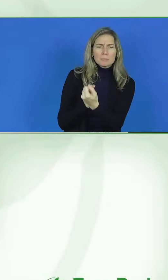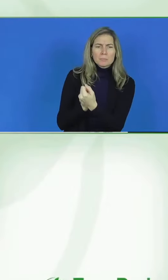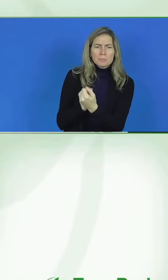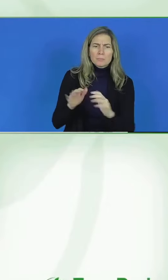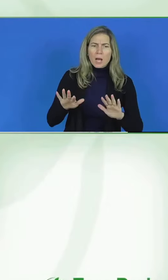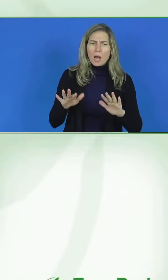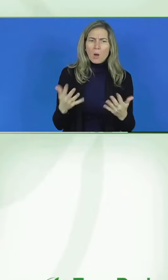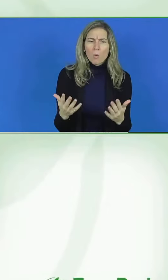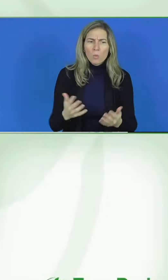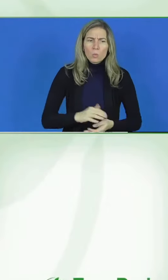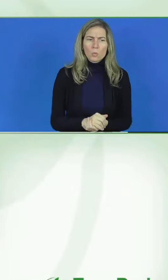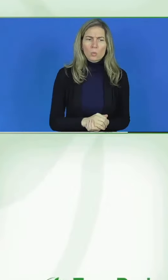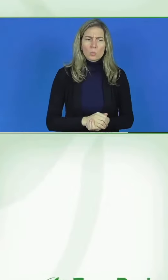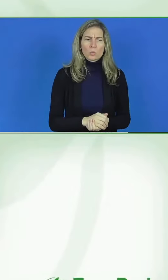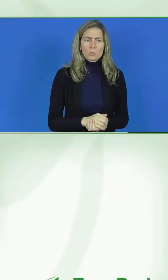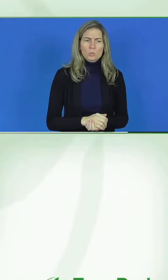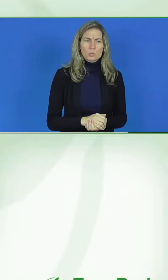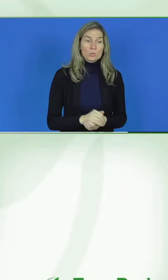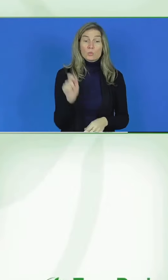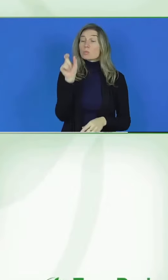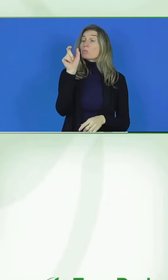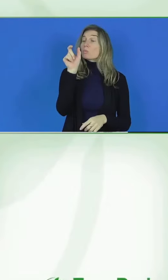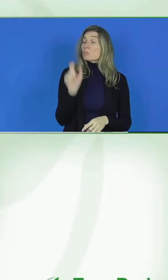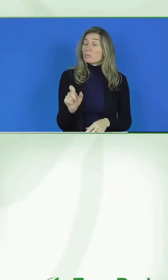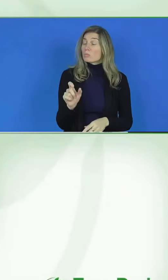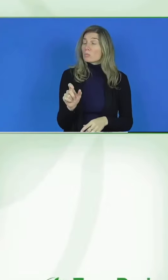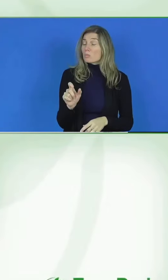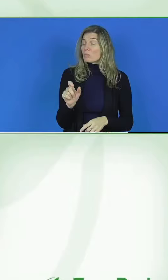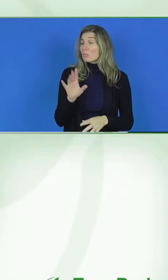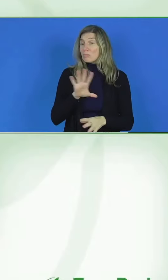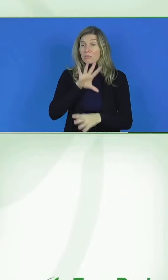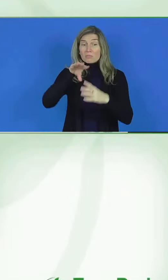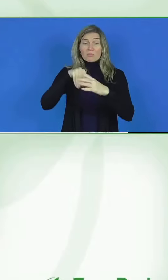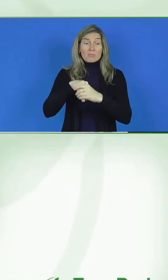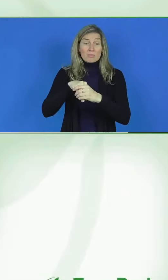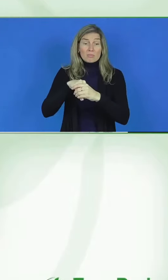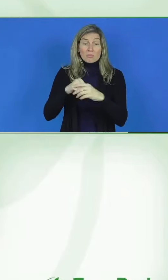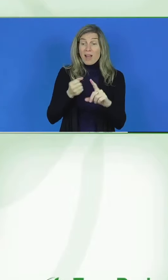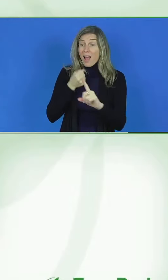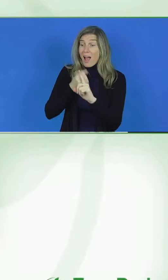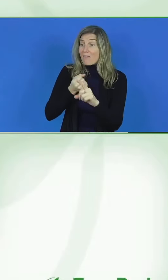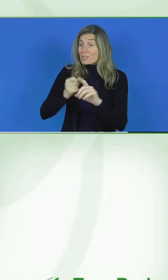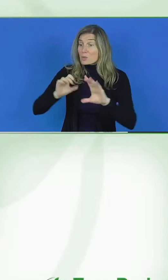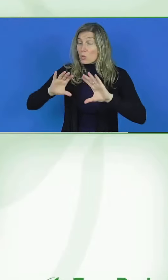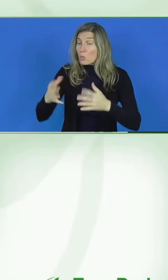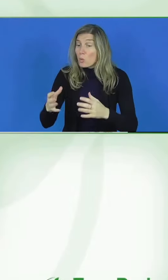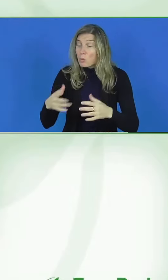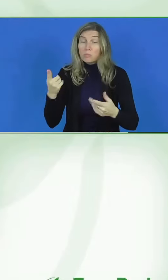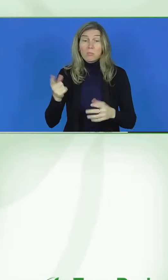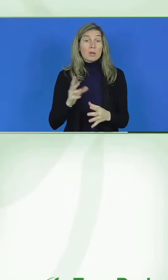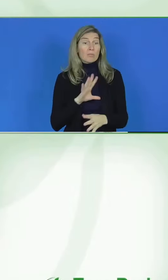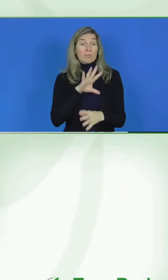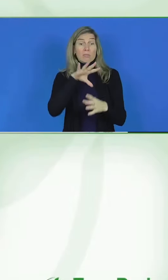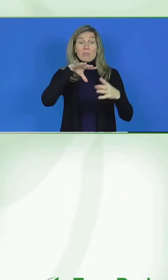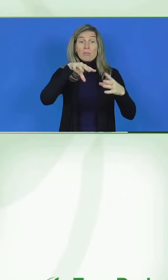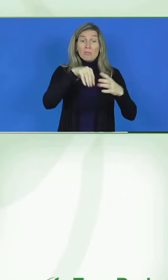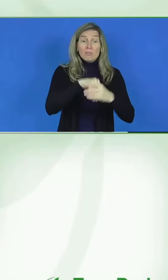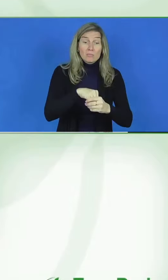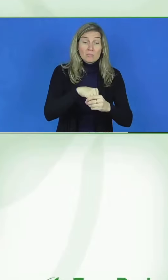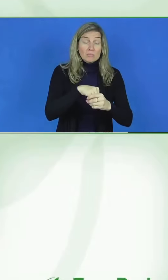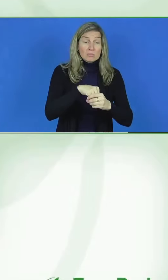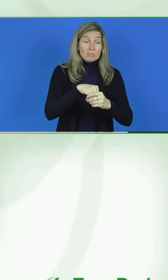or an advocacy group, or any organisation where people are in a